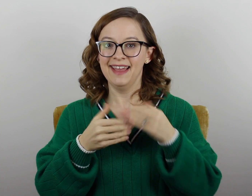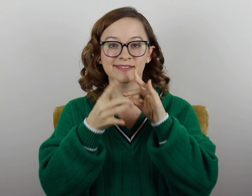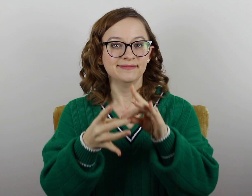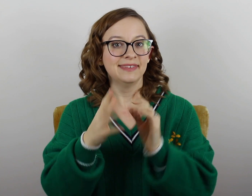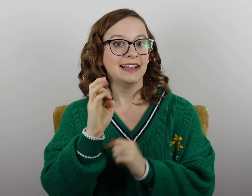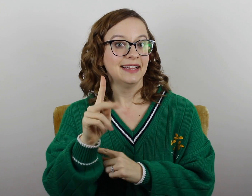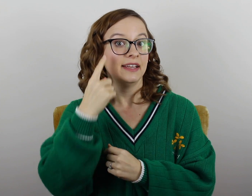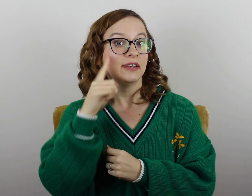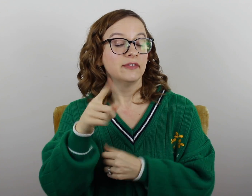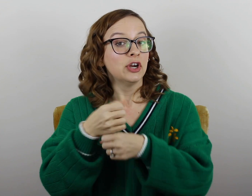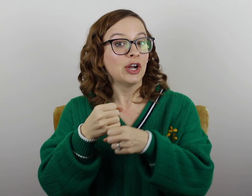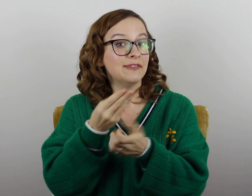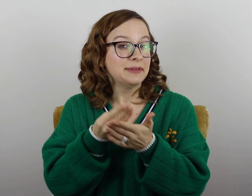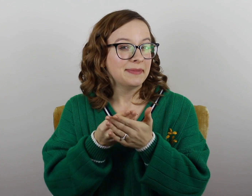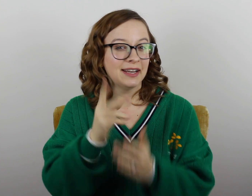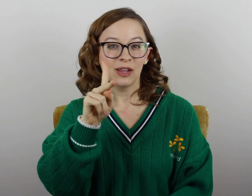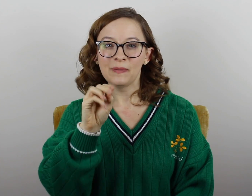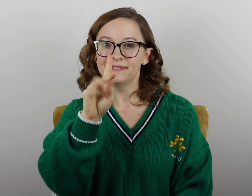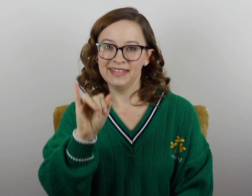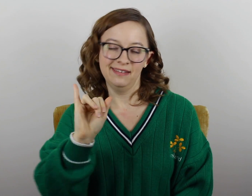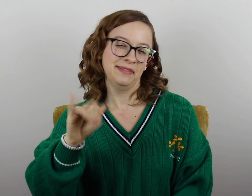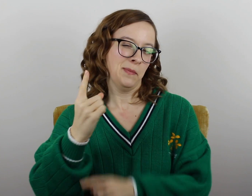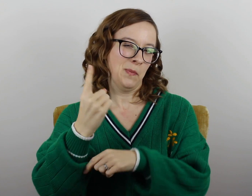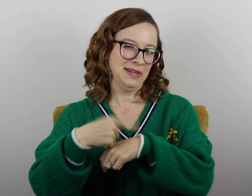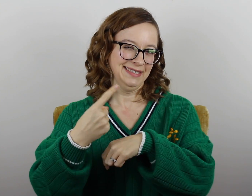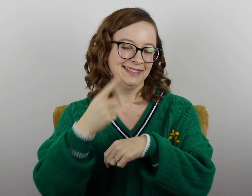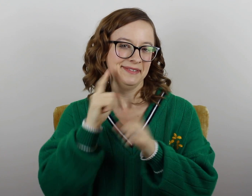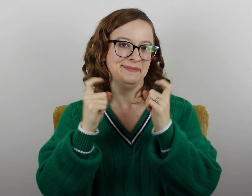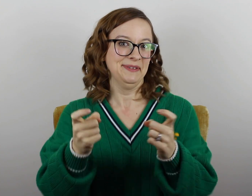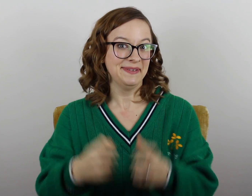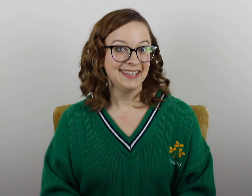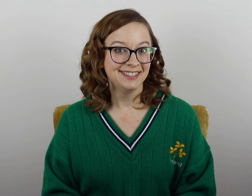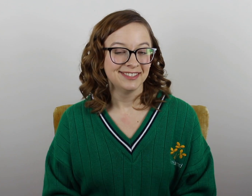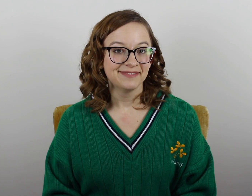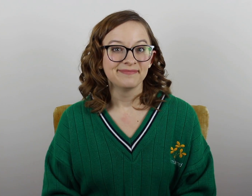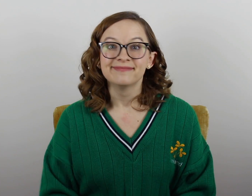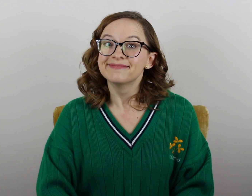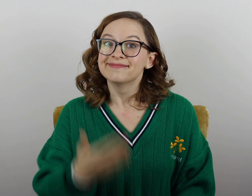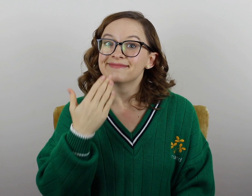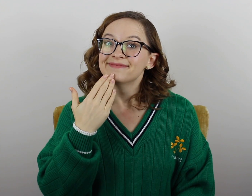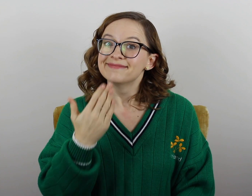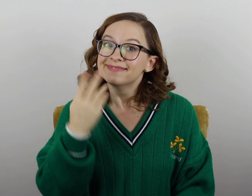or in the description down below we have a link for our "coffee money" through Ko-fi. That's a one time donation.